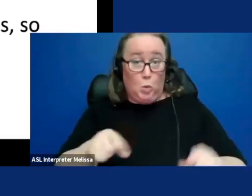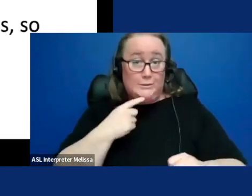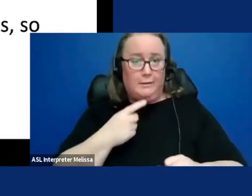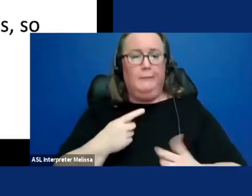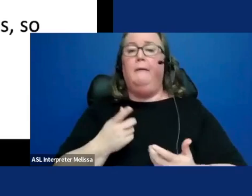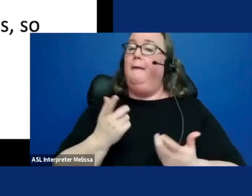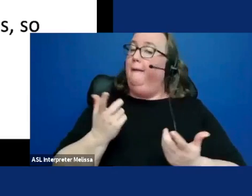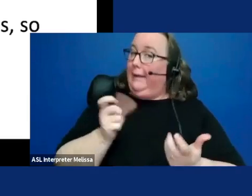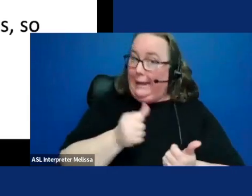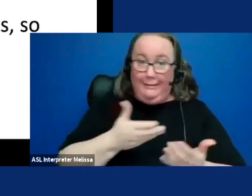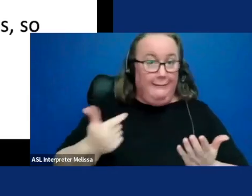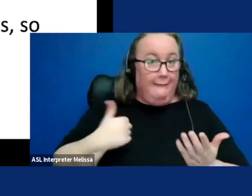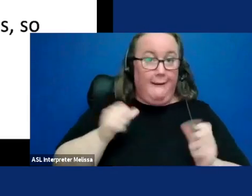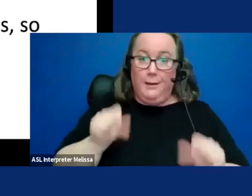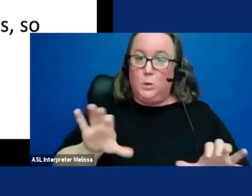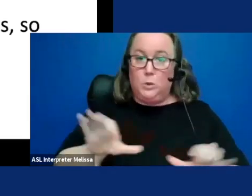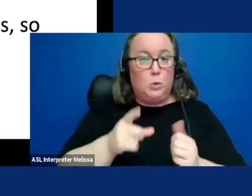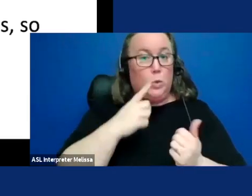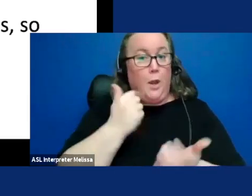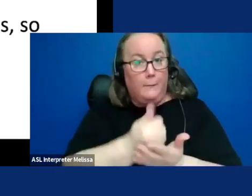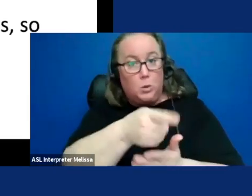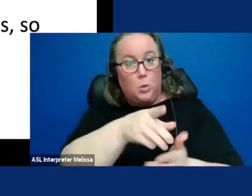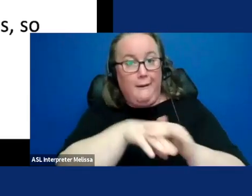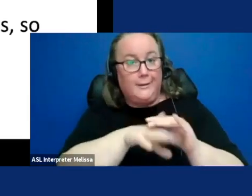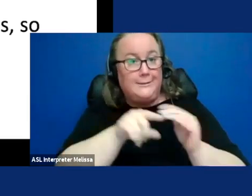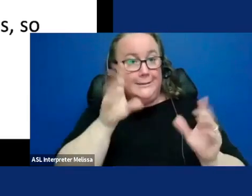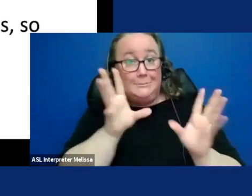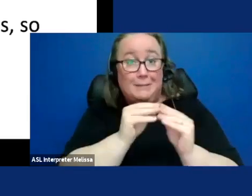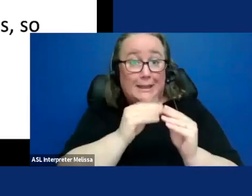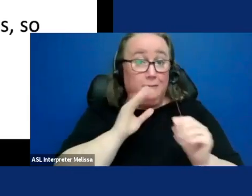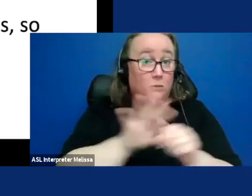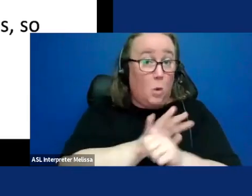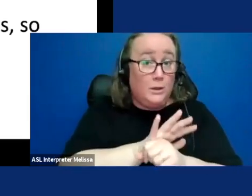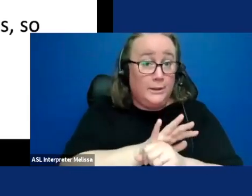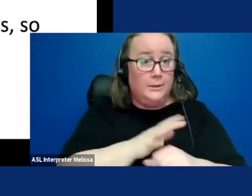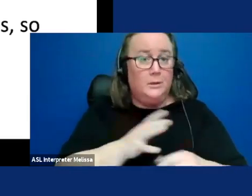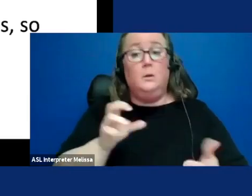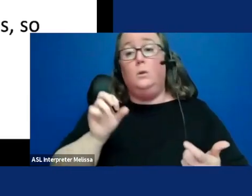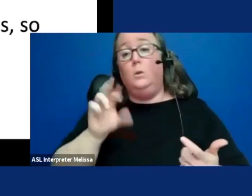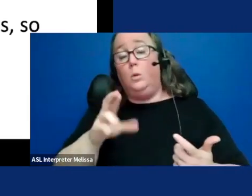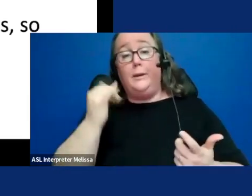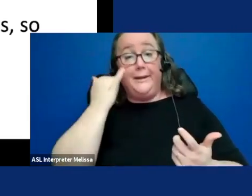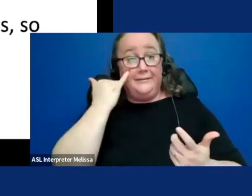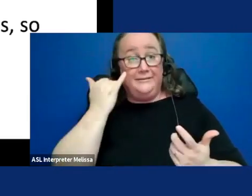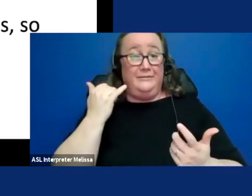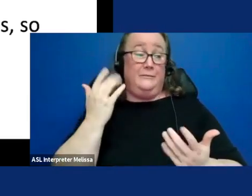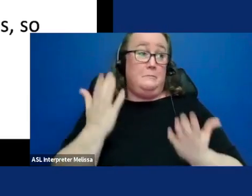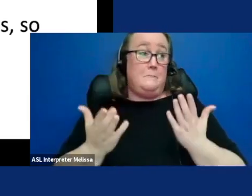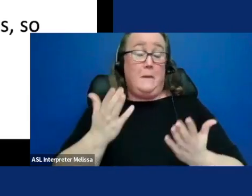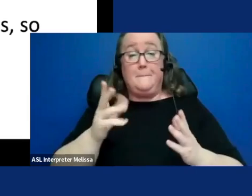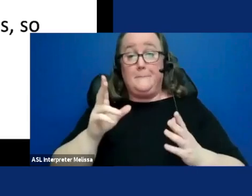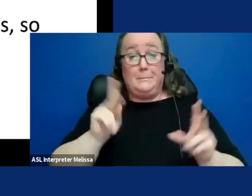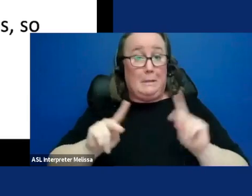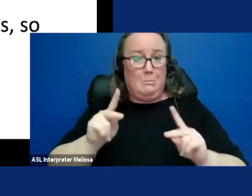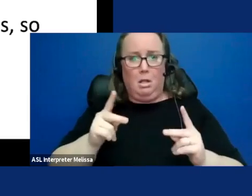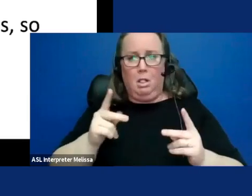clearly or help you access this meeting fully? You know, sometimes people have difficulties keeping track of dates and times for meetings.